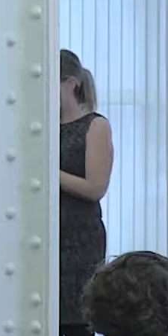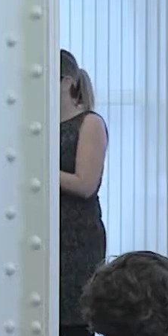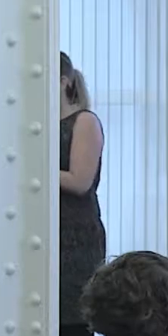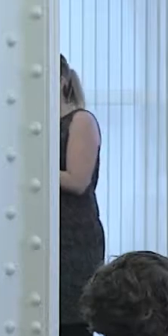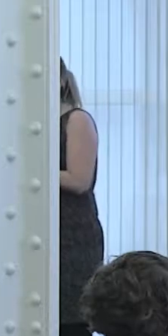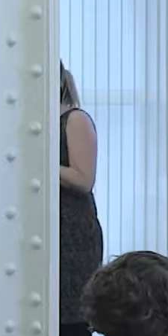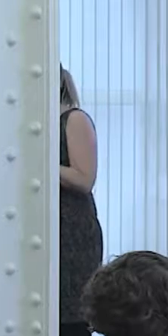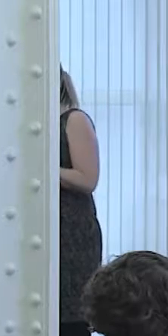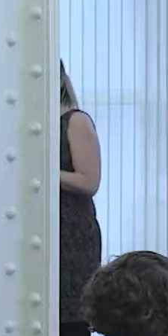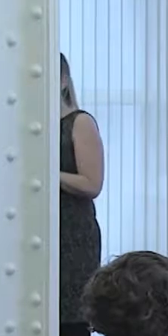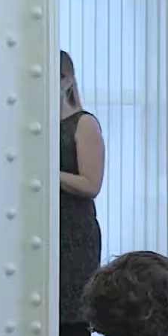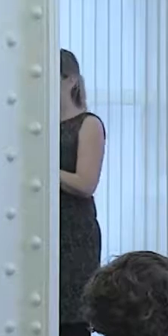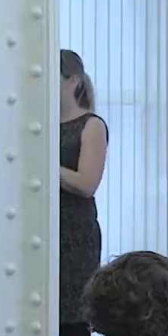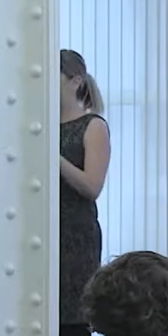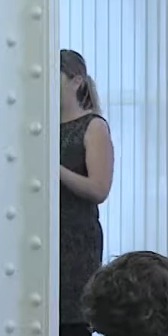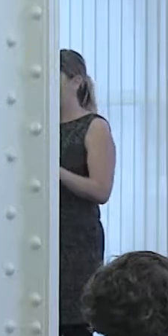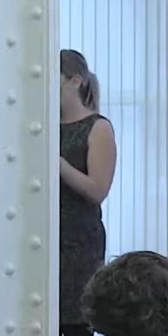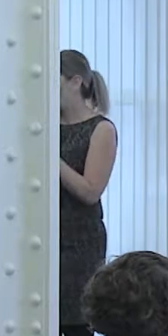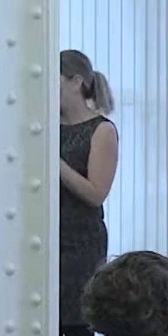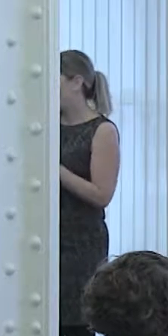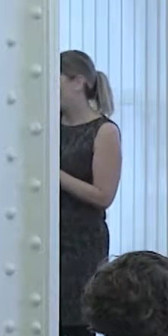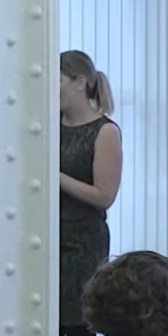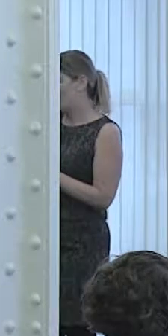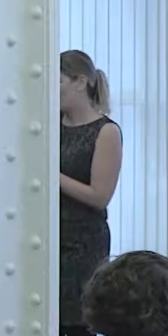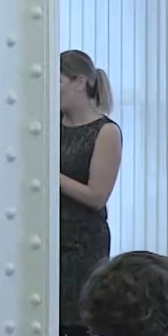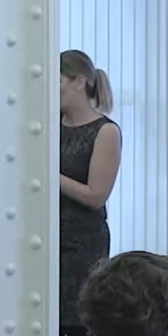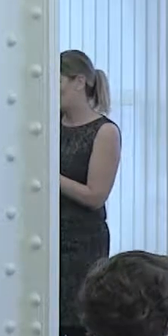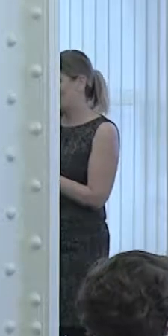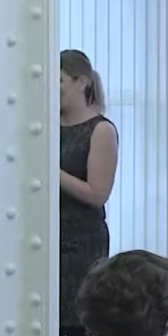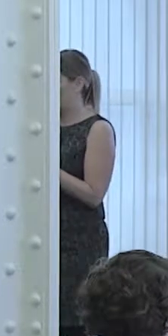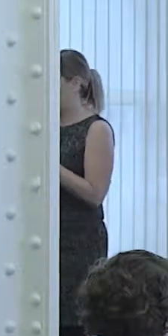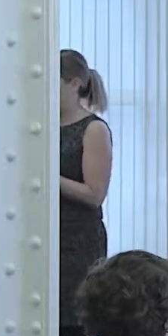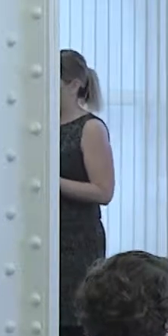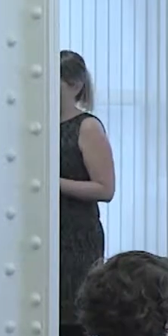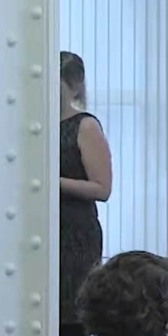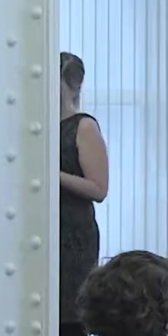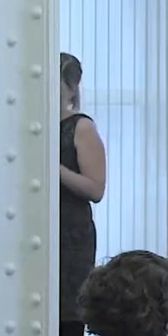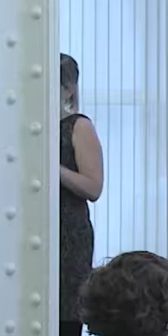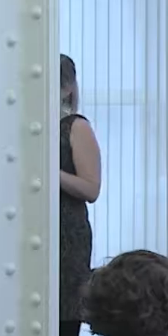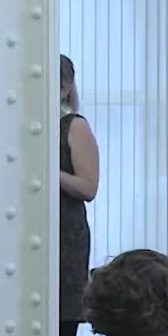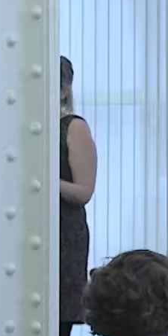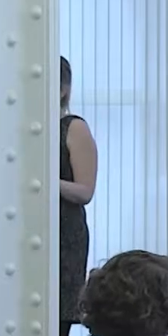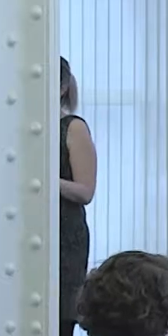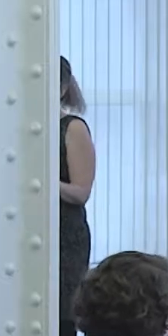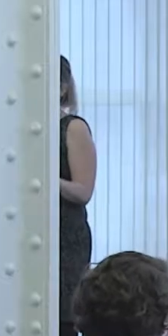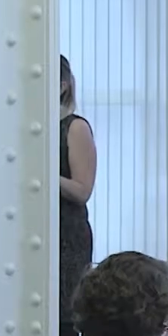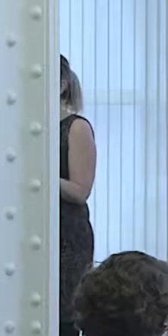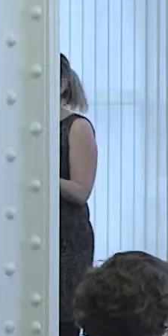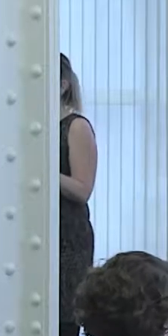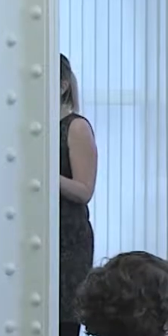they don't only think of 50 Shades of Gray, which is a bad example. It's a horrible example.